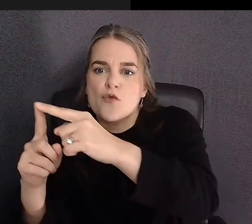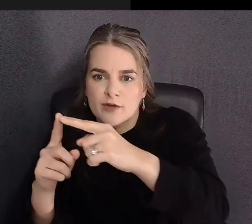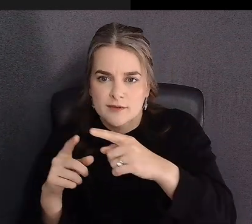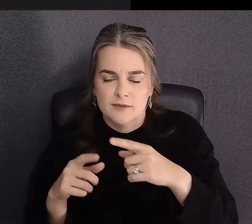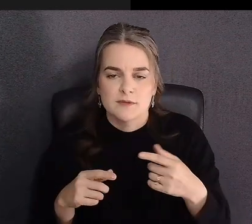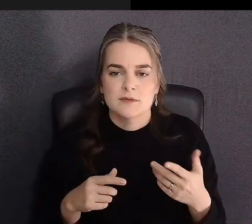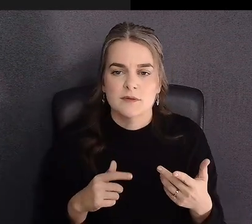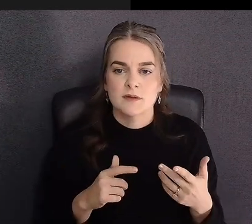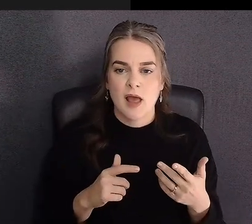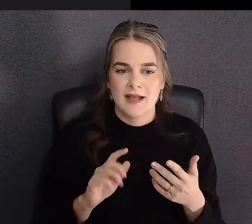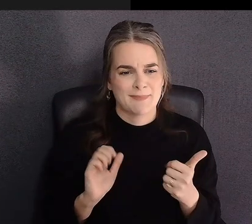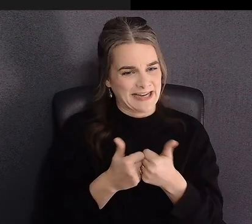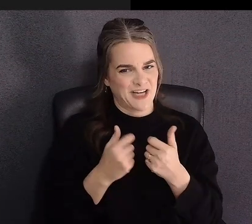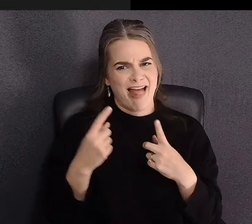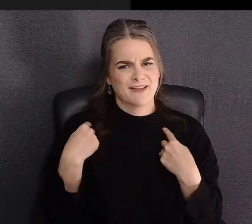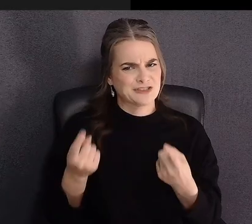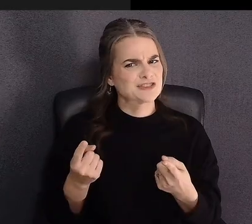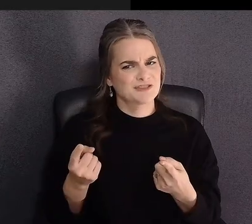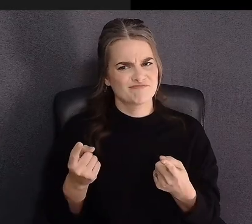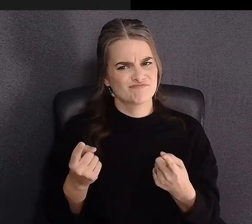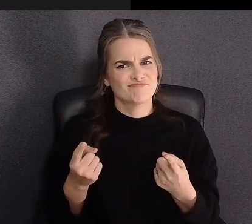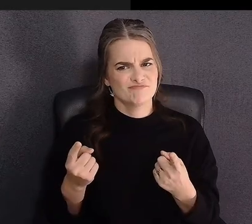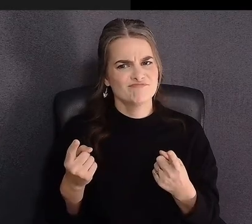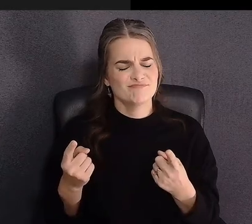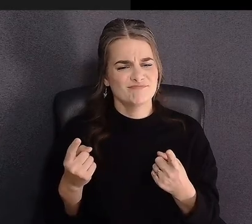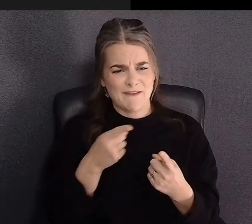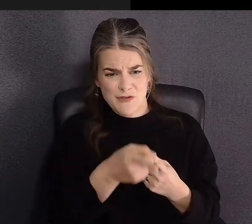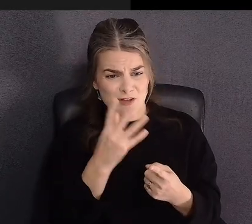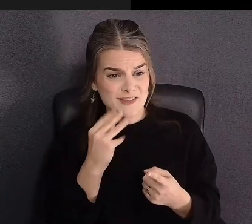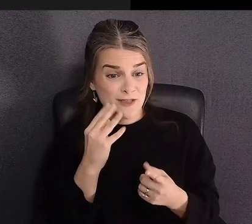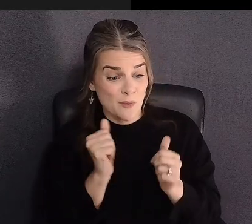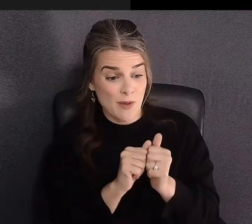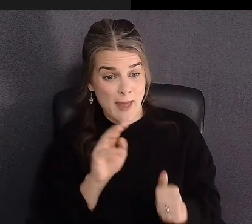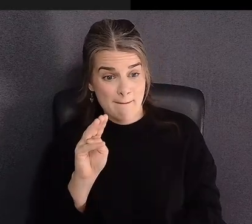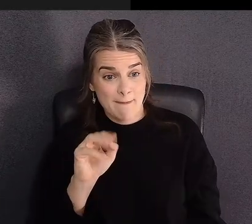So I wonder if you have experience with the Magic Trackpad and if it's kind of like that.